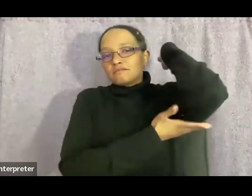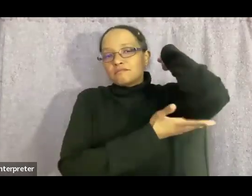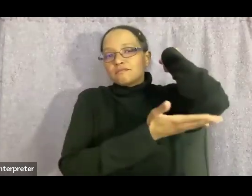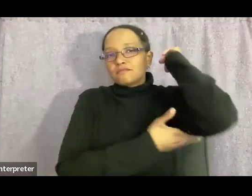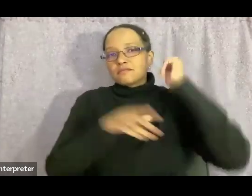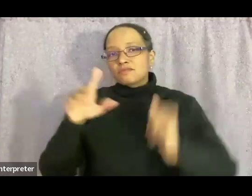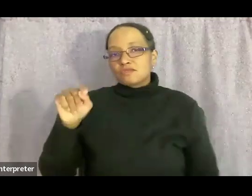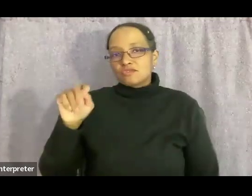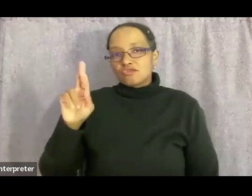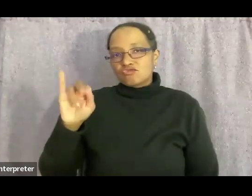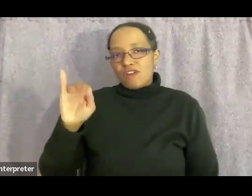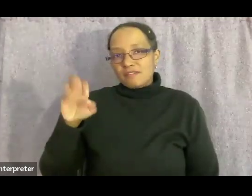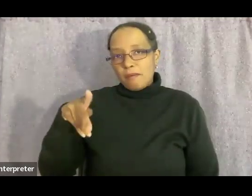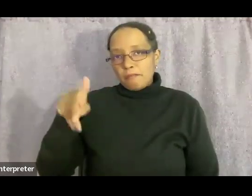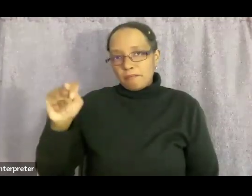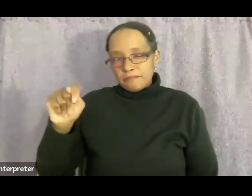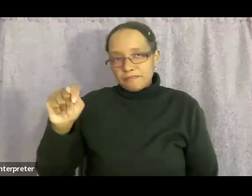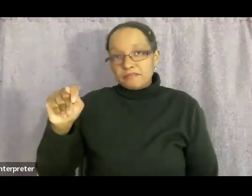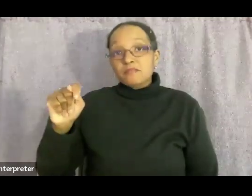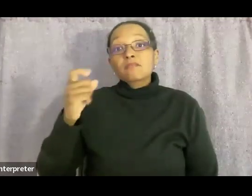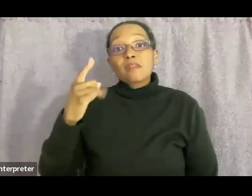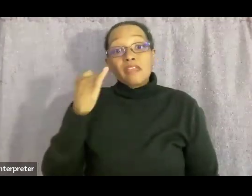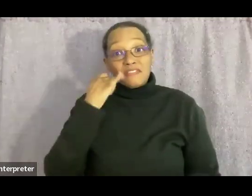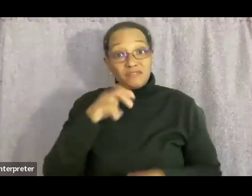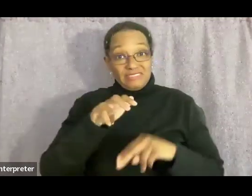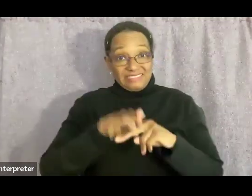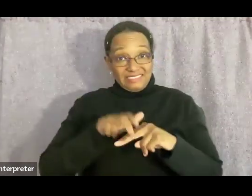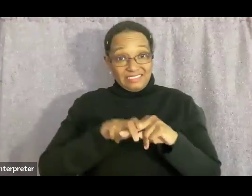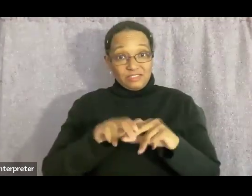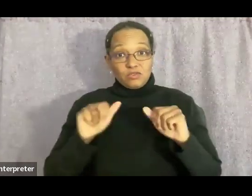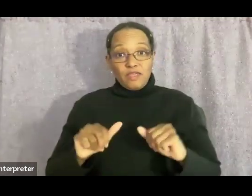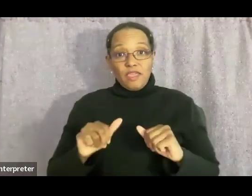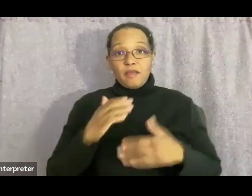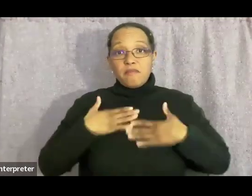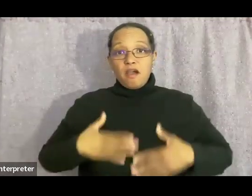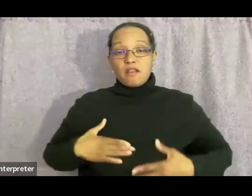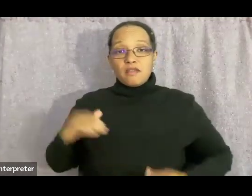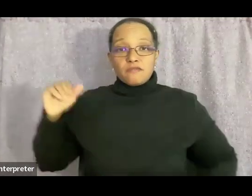The sitting version, you can lean forward and do.